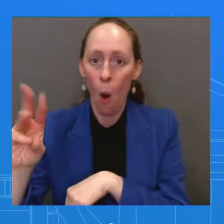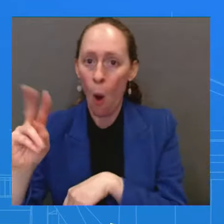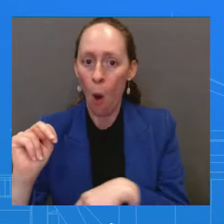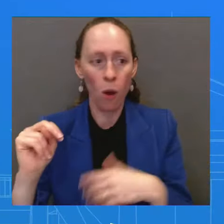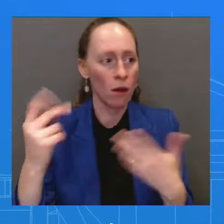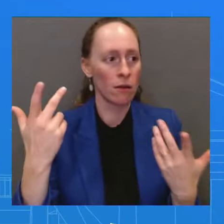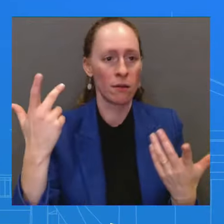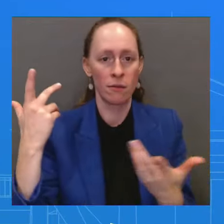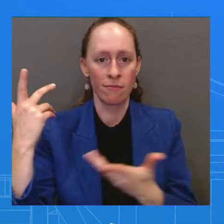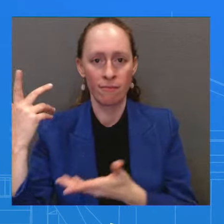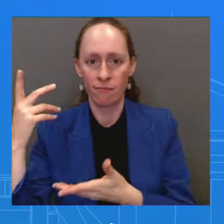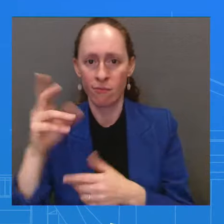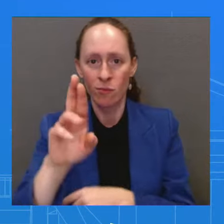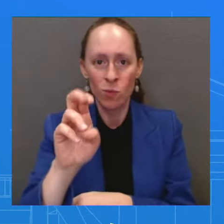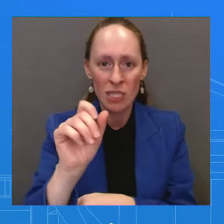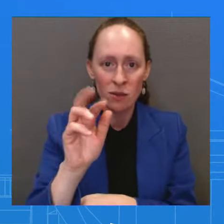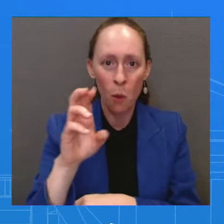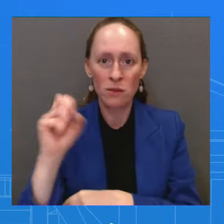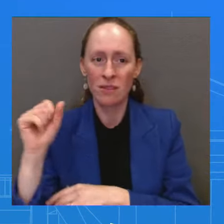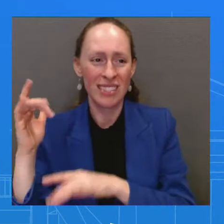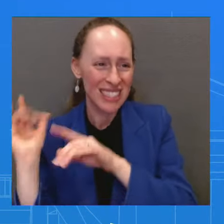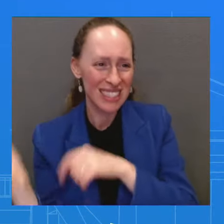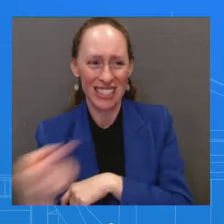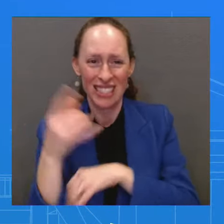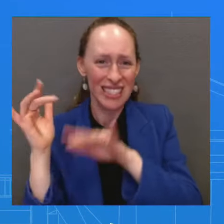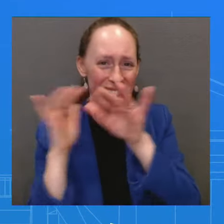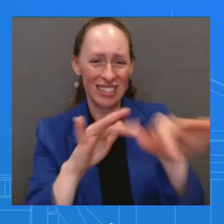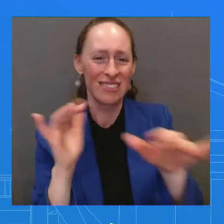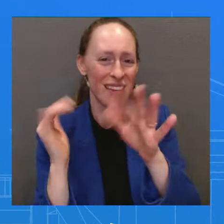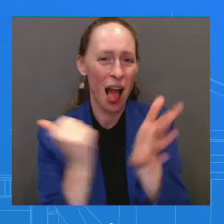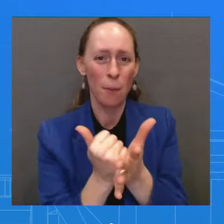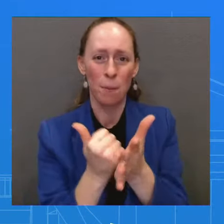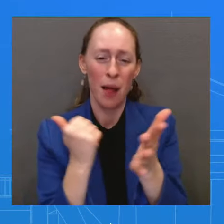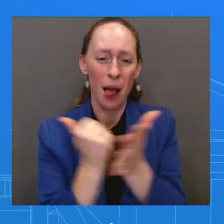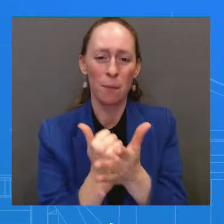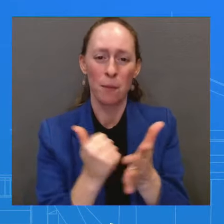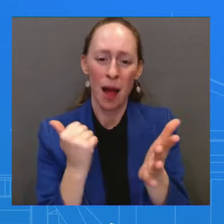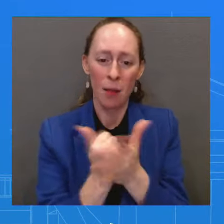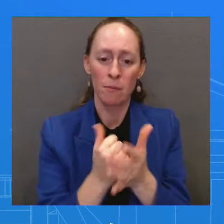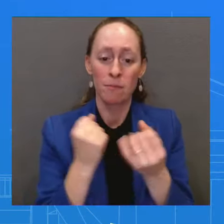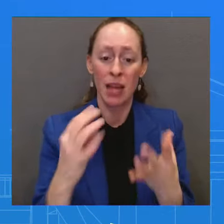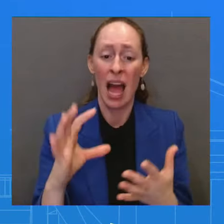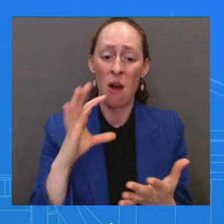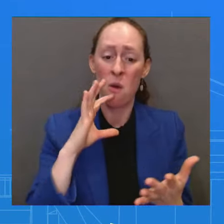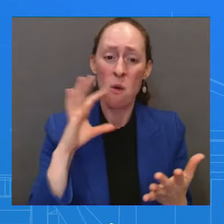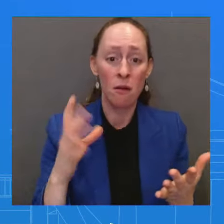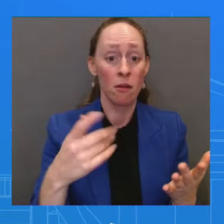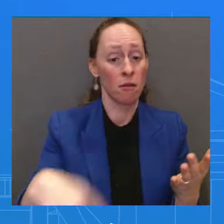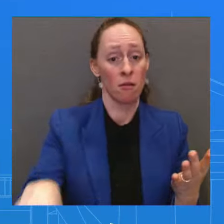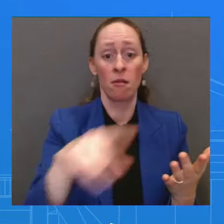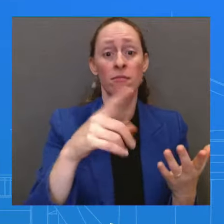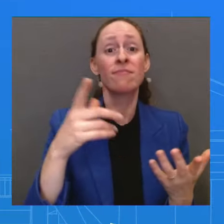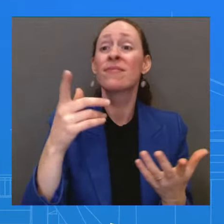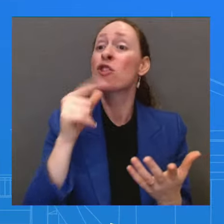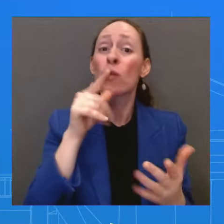50,000 people since May 12th; and working with partners and countries across the region to actually deal with this issue.